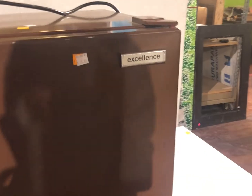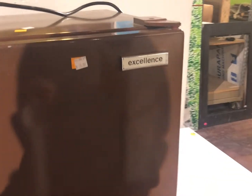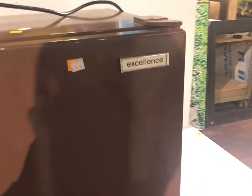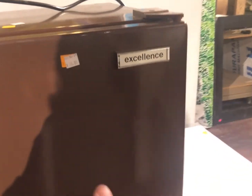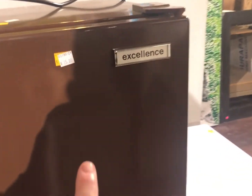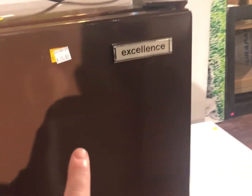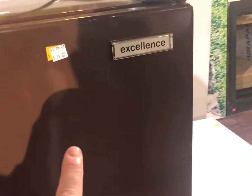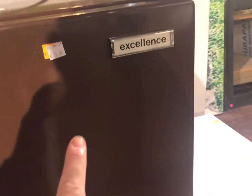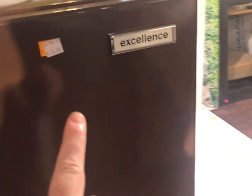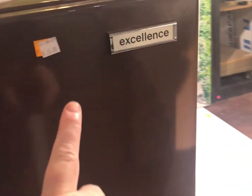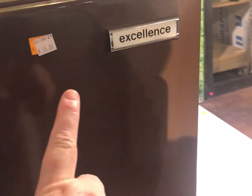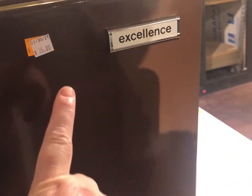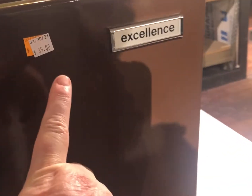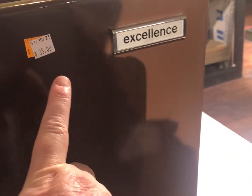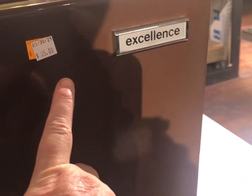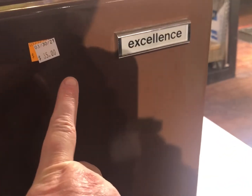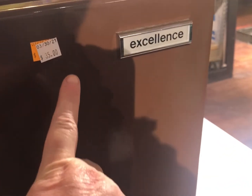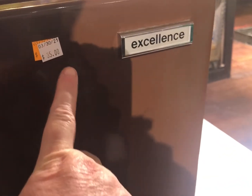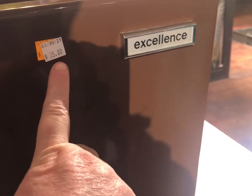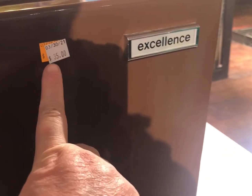Let's see this is $35.